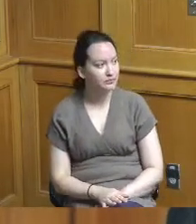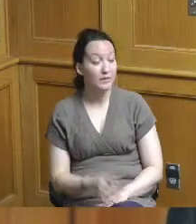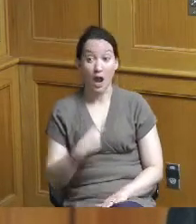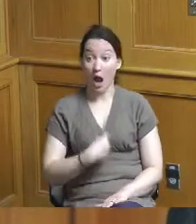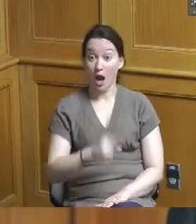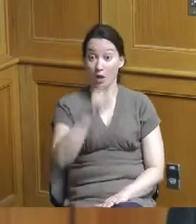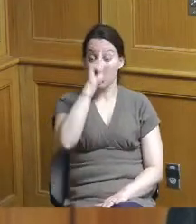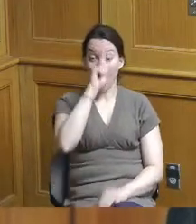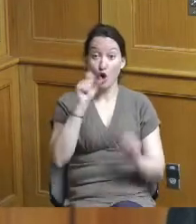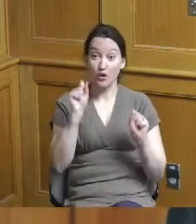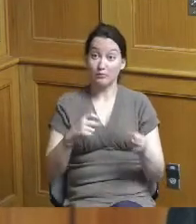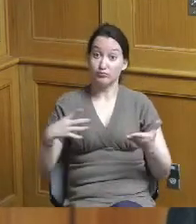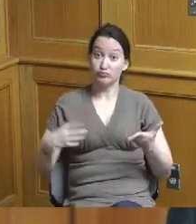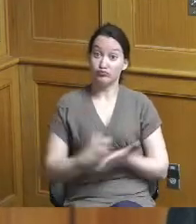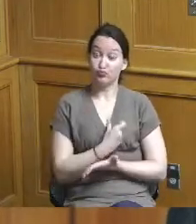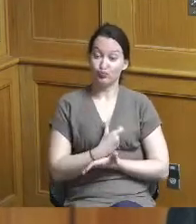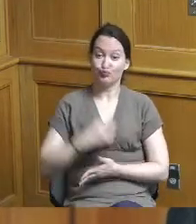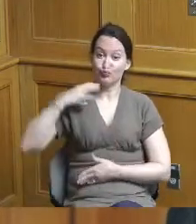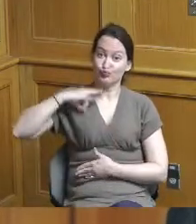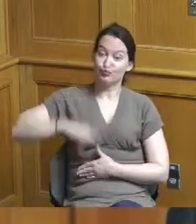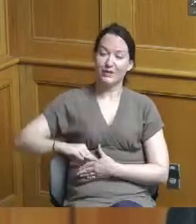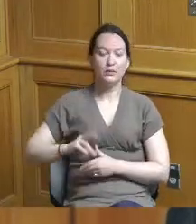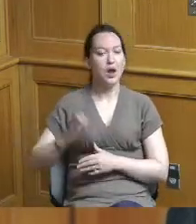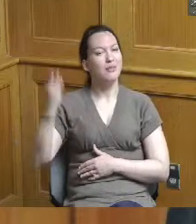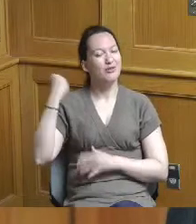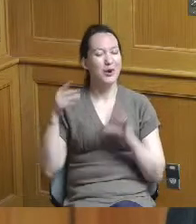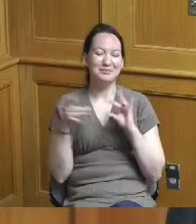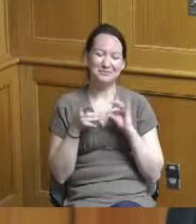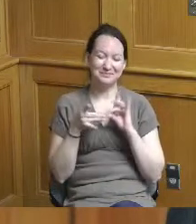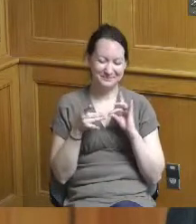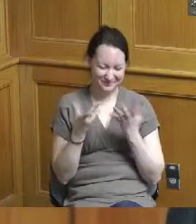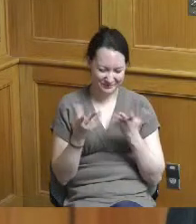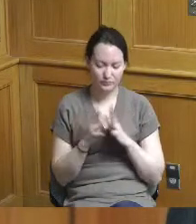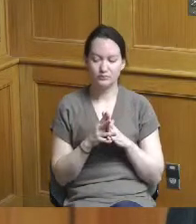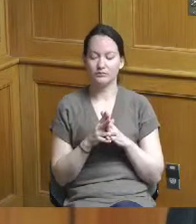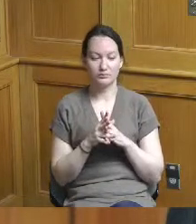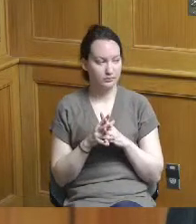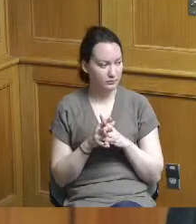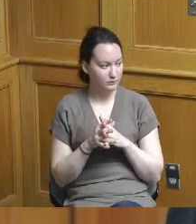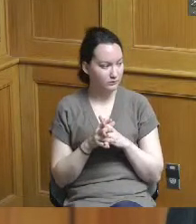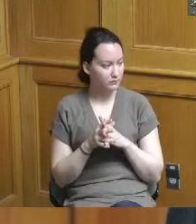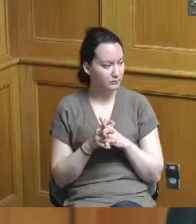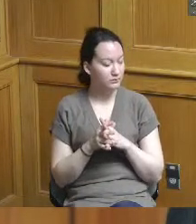would be useful and we've done it in the past it's been referenced when Mr Liebert anybody